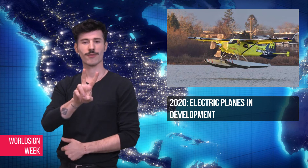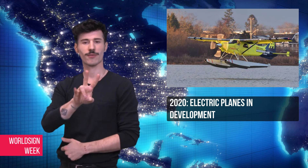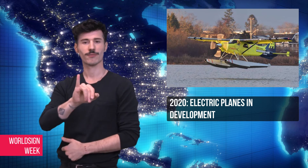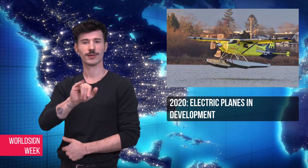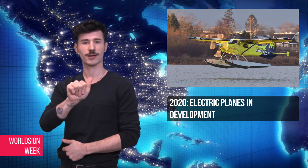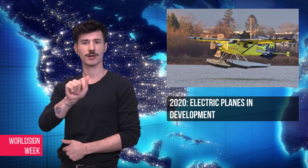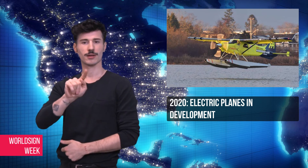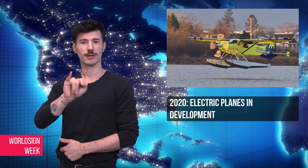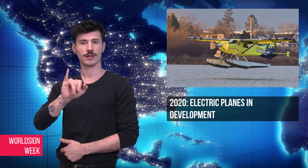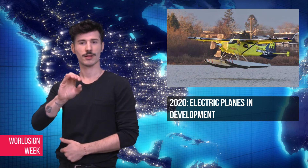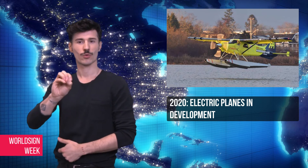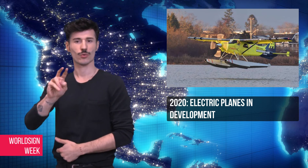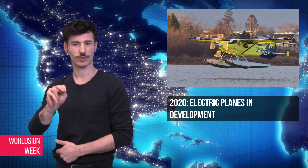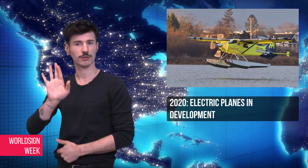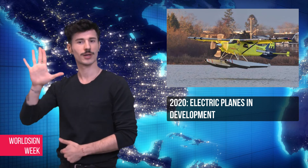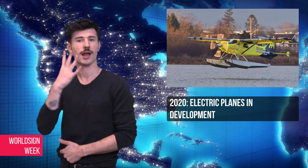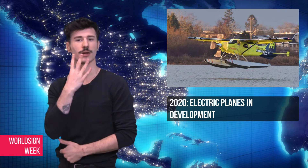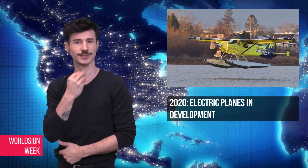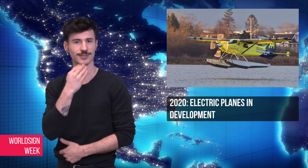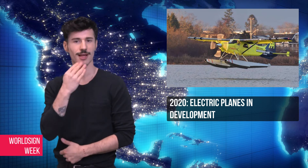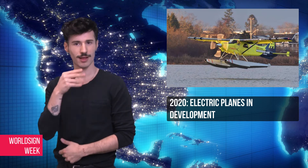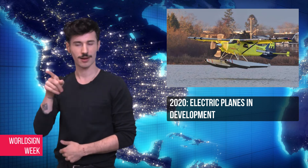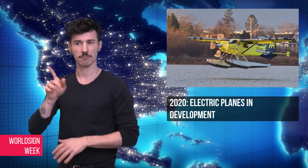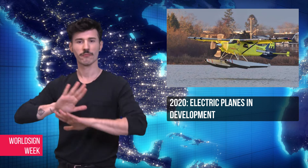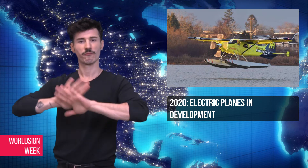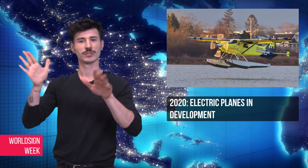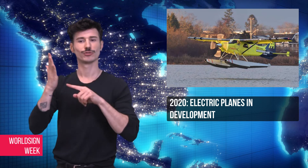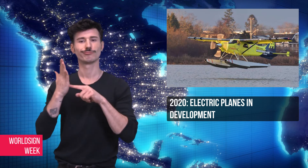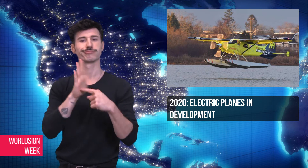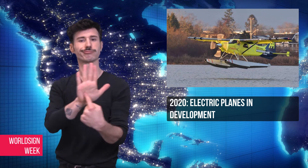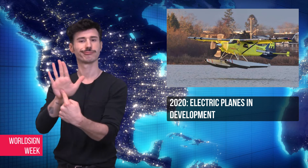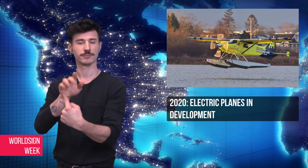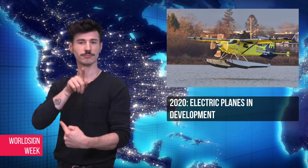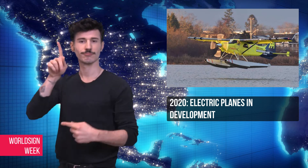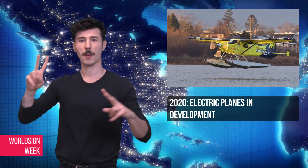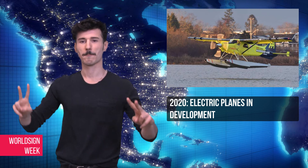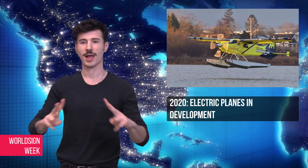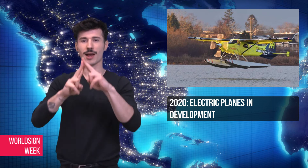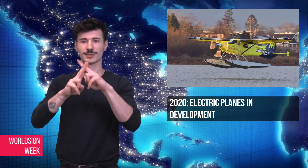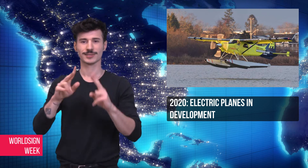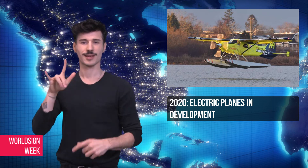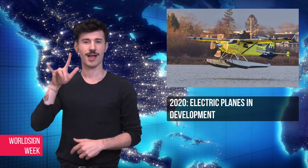all-electric passenger aircraft, Alice by Israeli